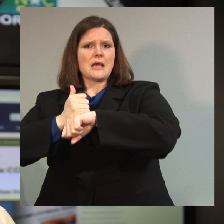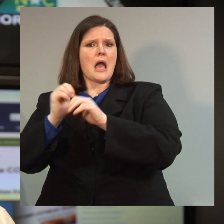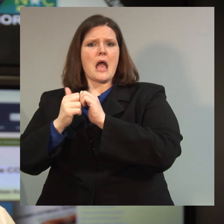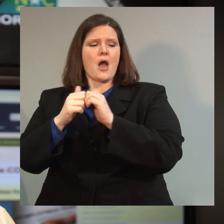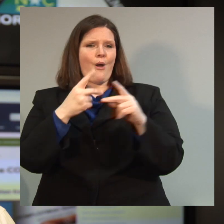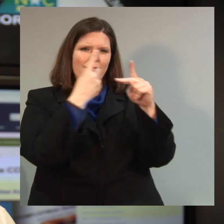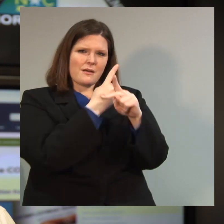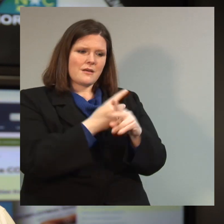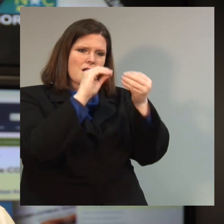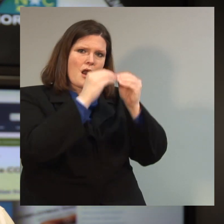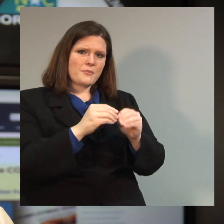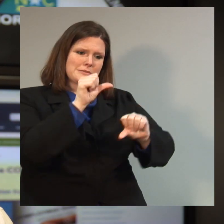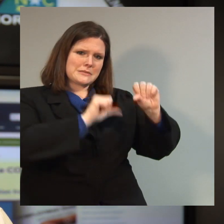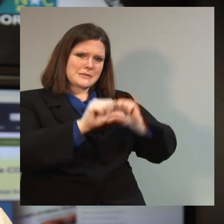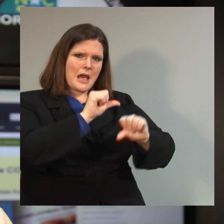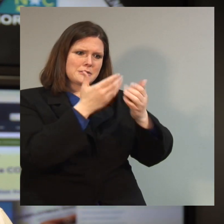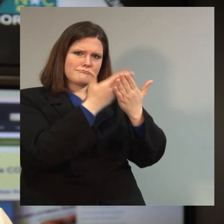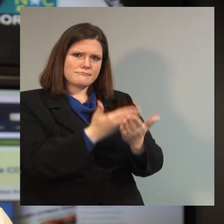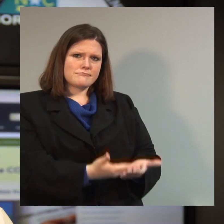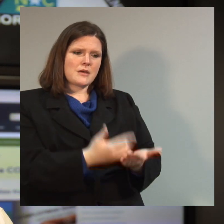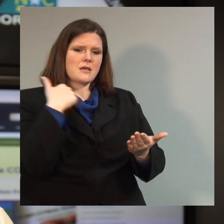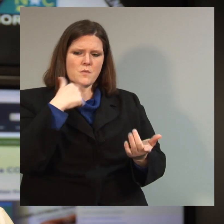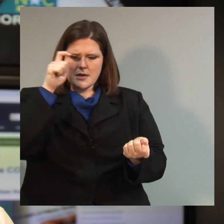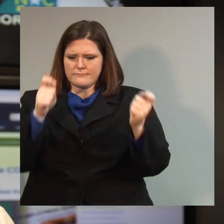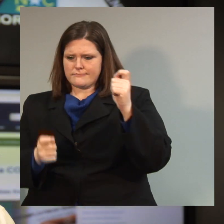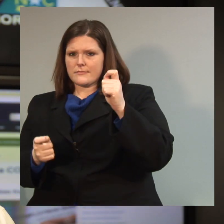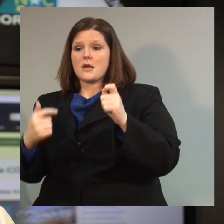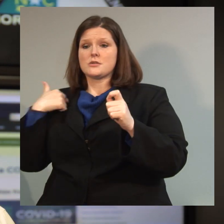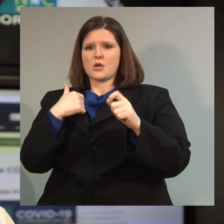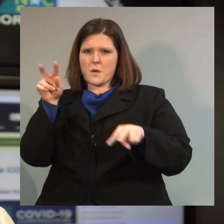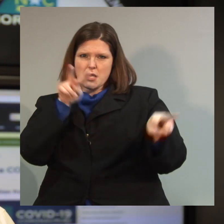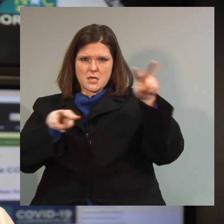We will be able to understand what does and doesn’t work and make changes as needed